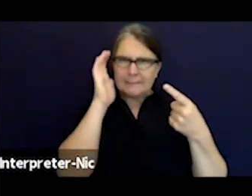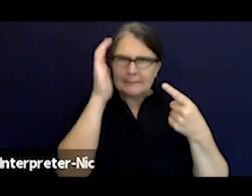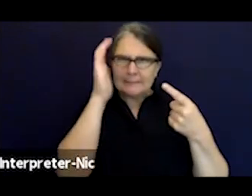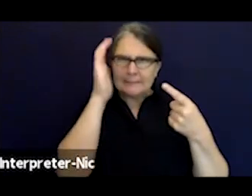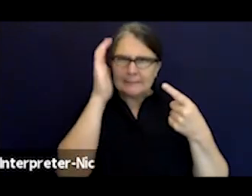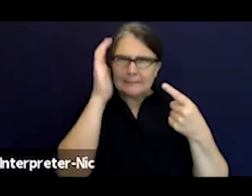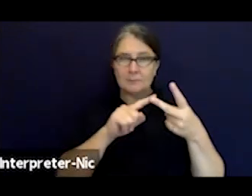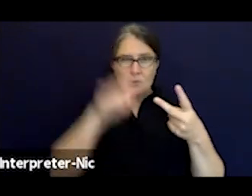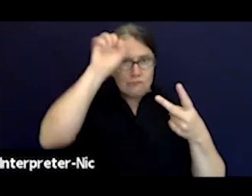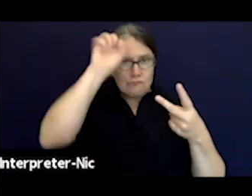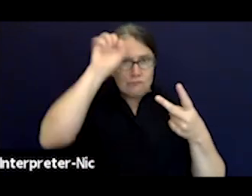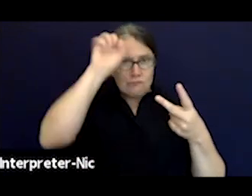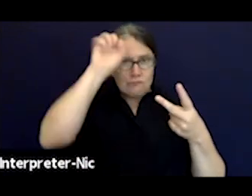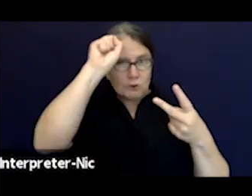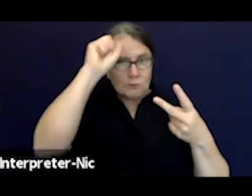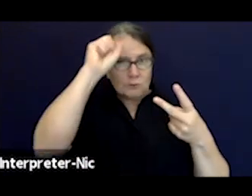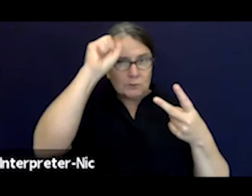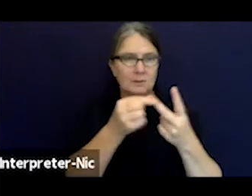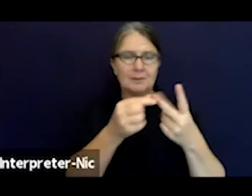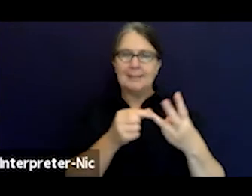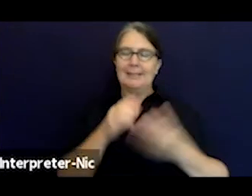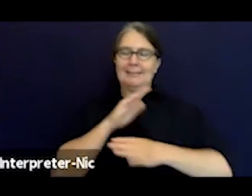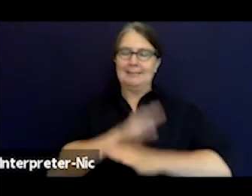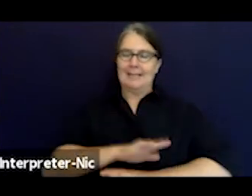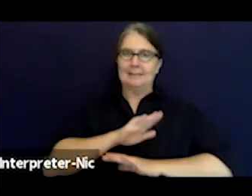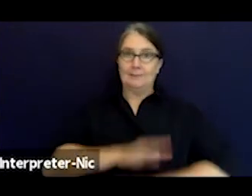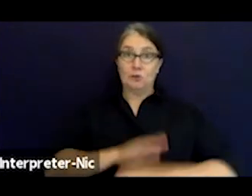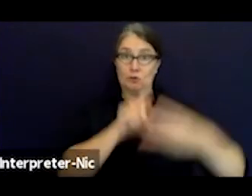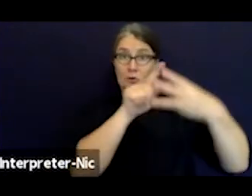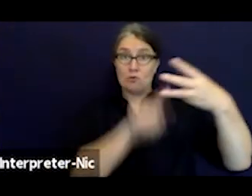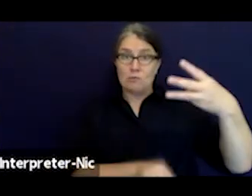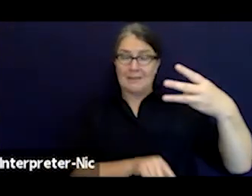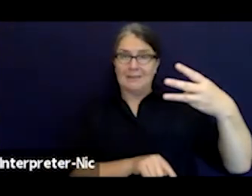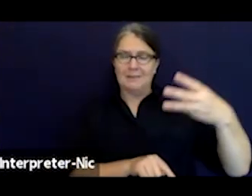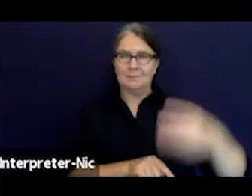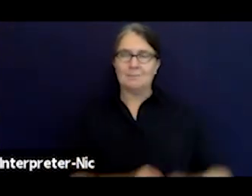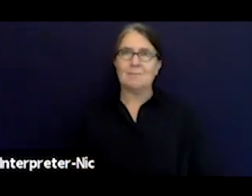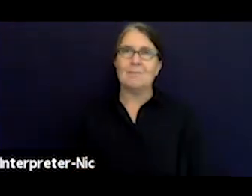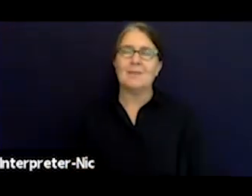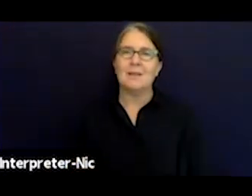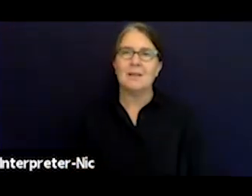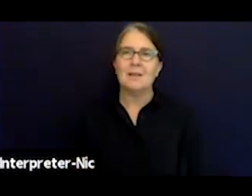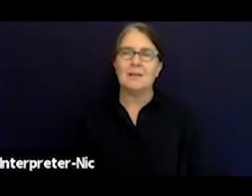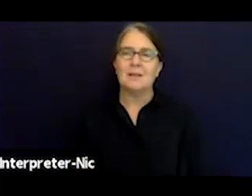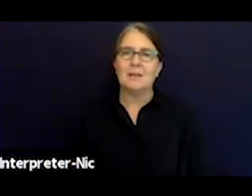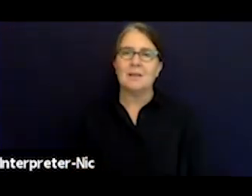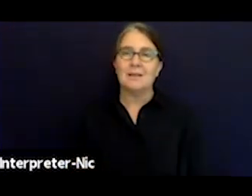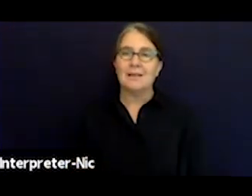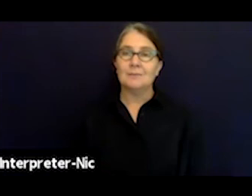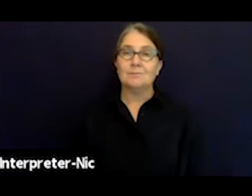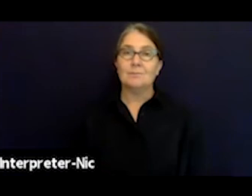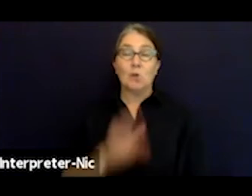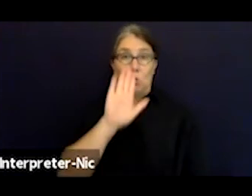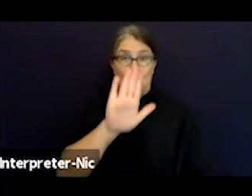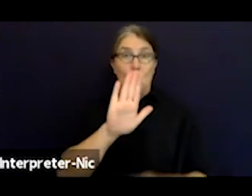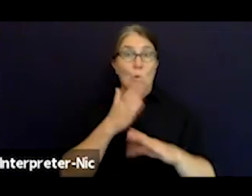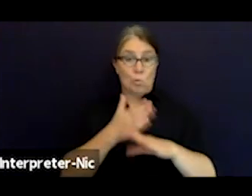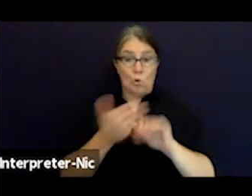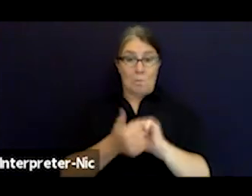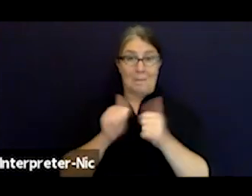Your instructor colleagues will likely not make any changes unless they have a